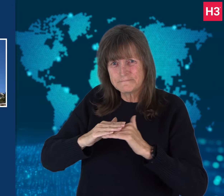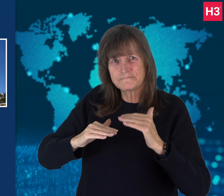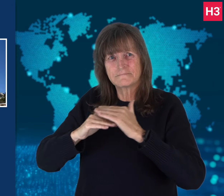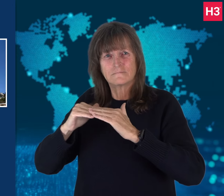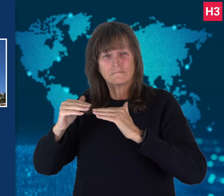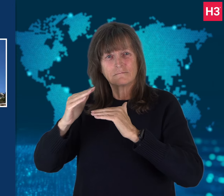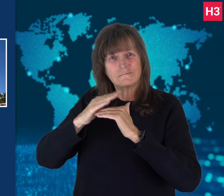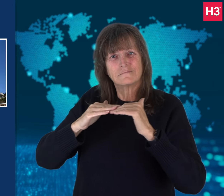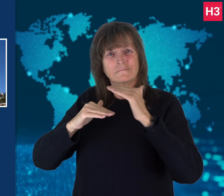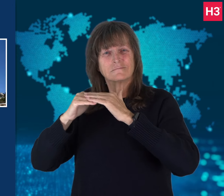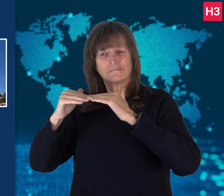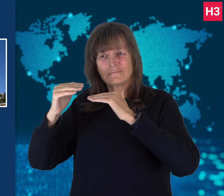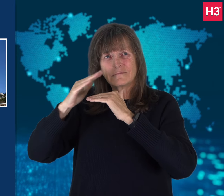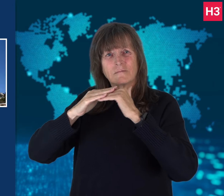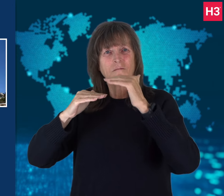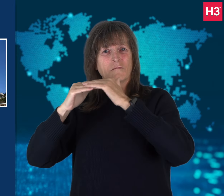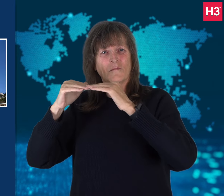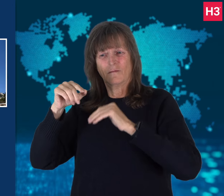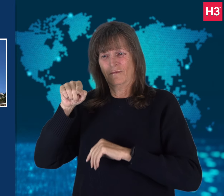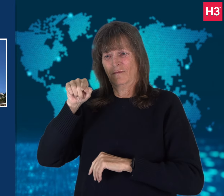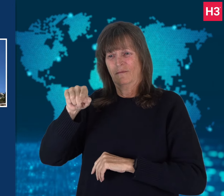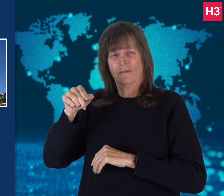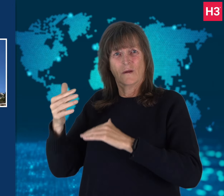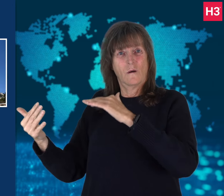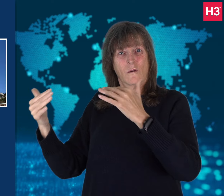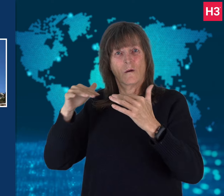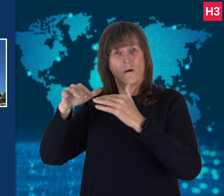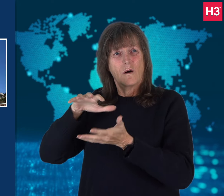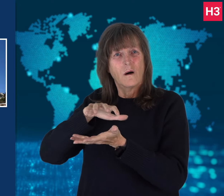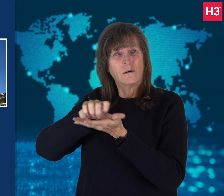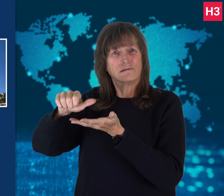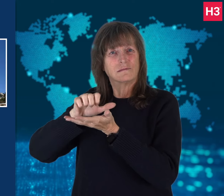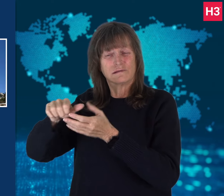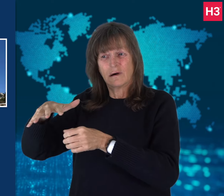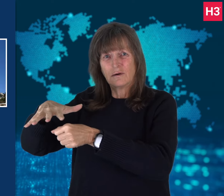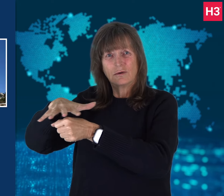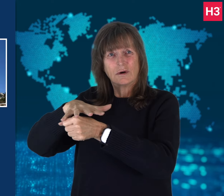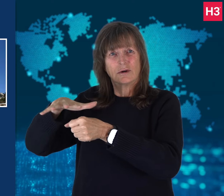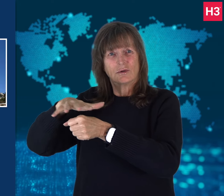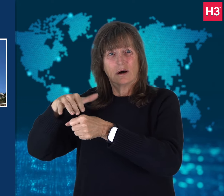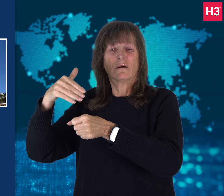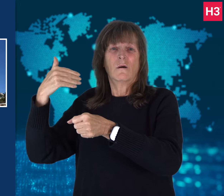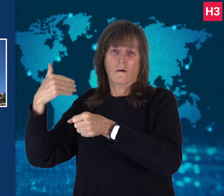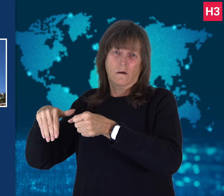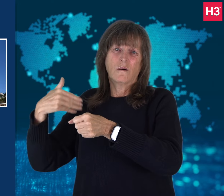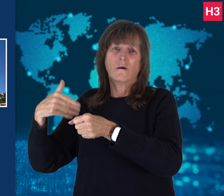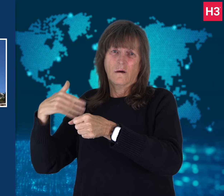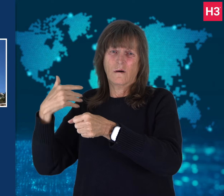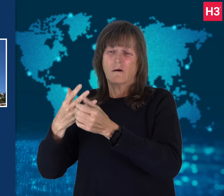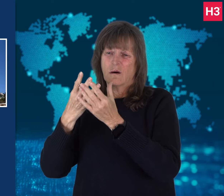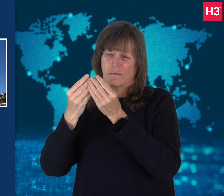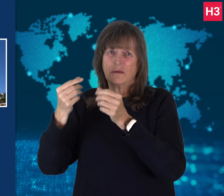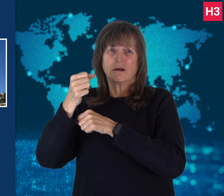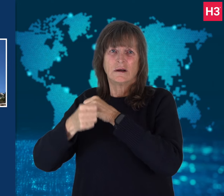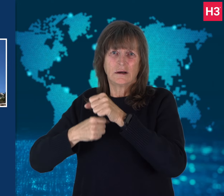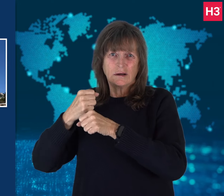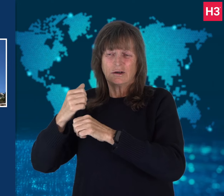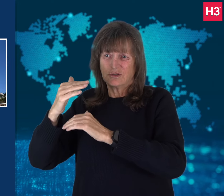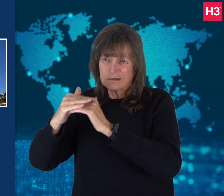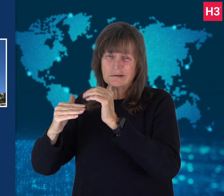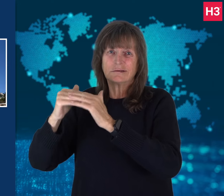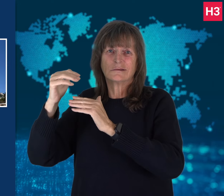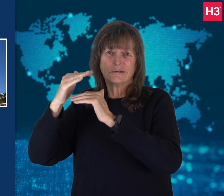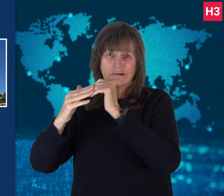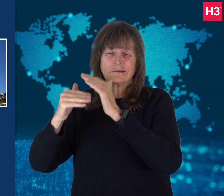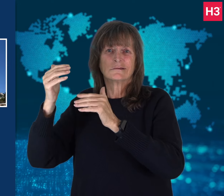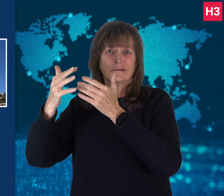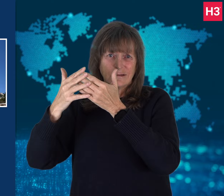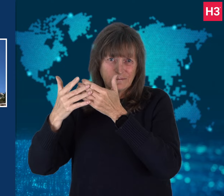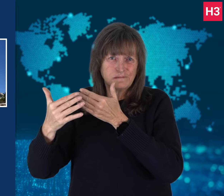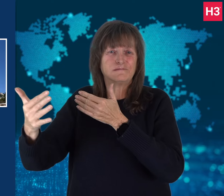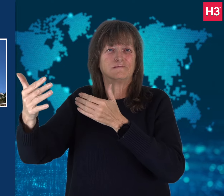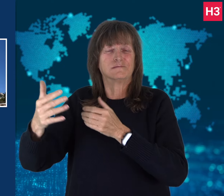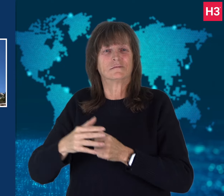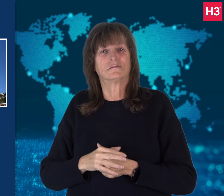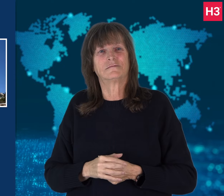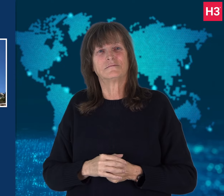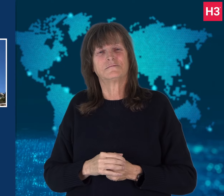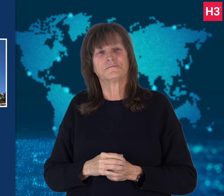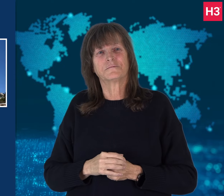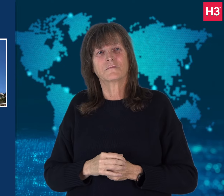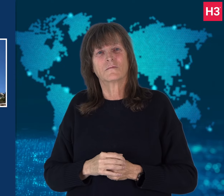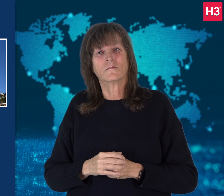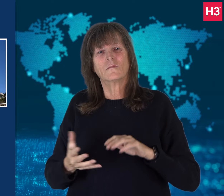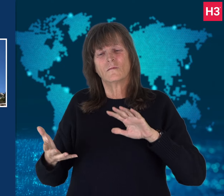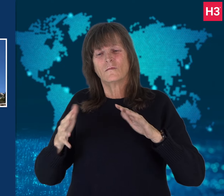will take many years. About 80% of buildings have been